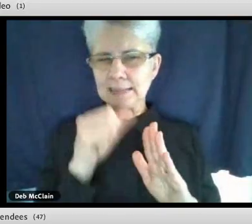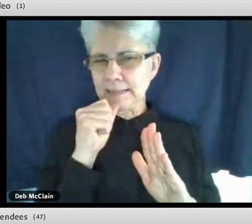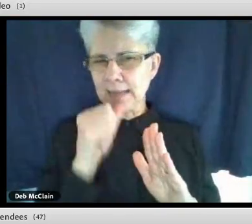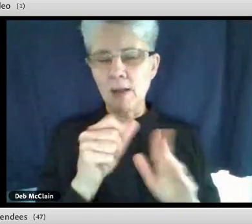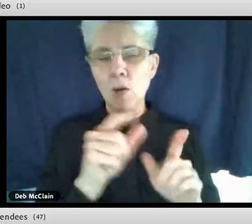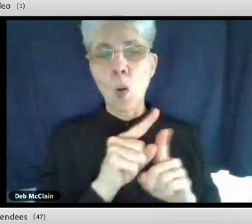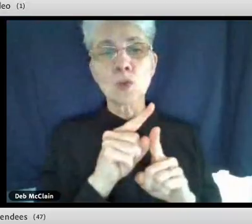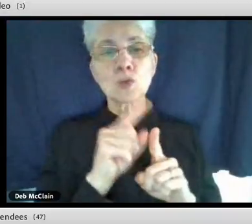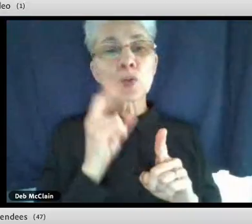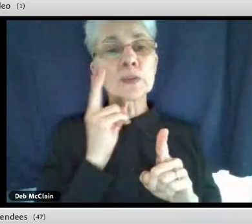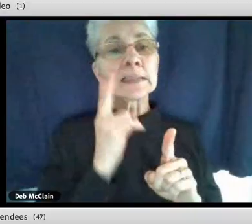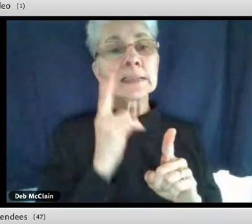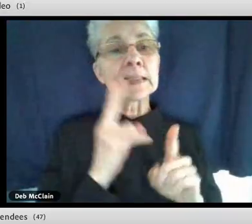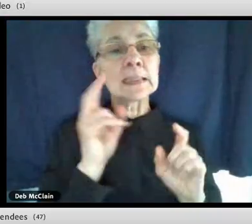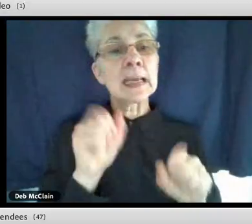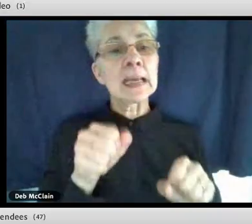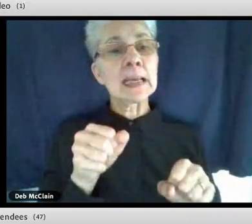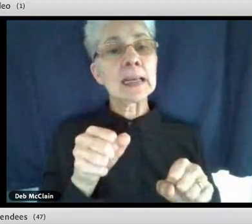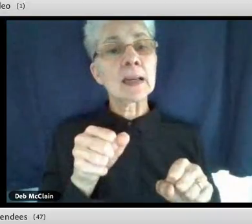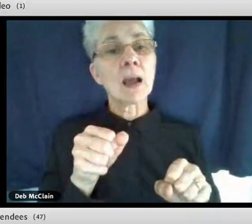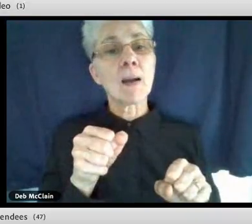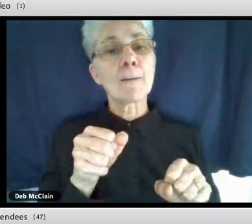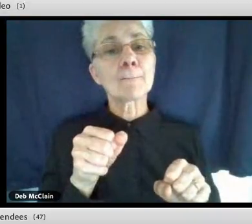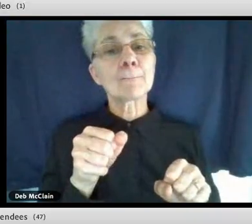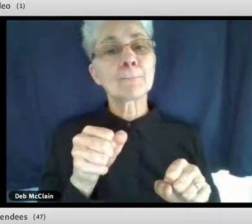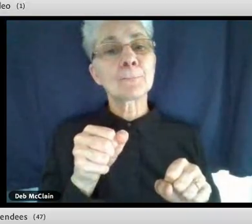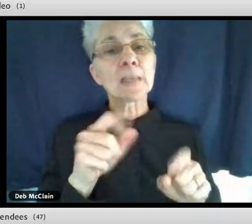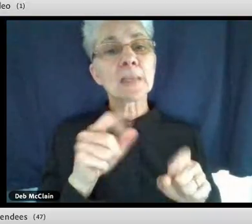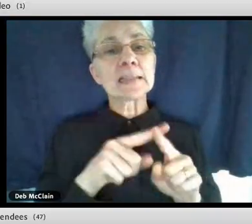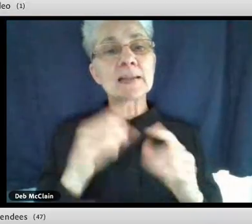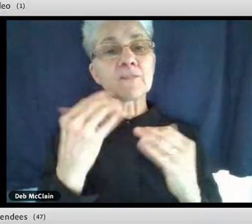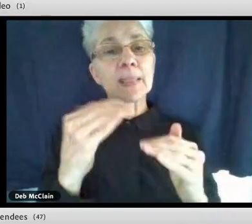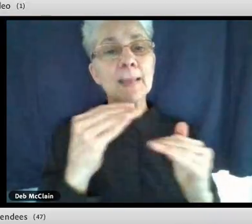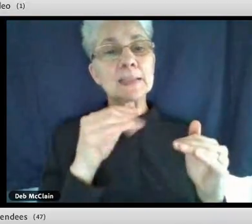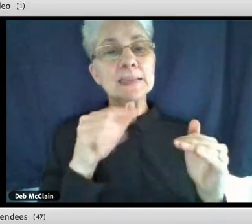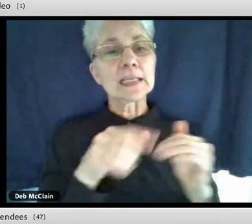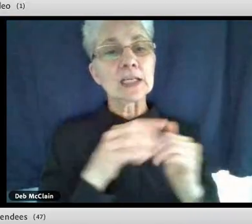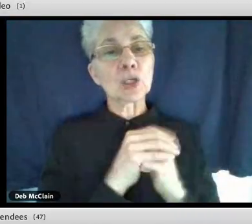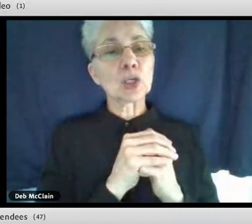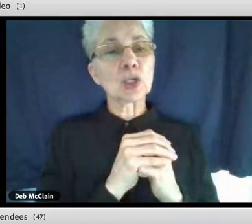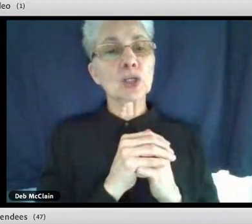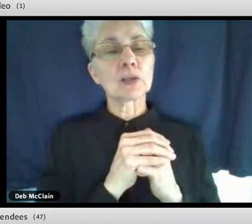You can also see the different limits here,